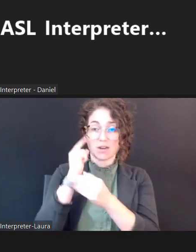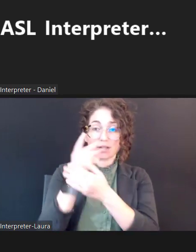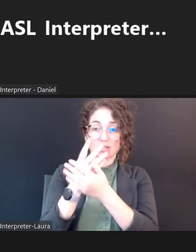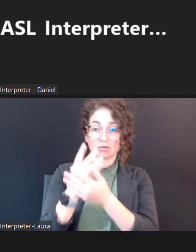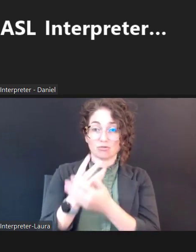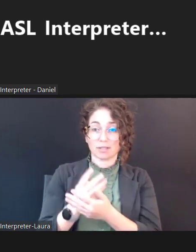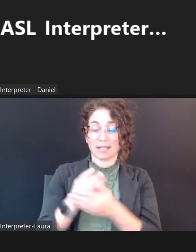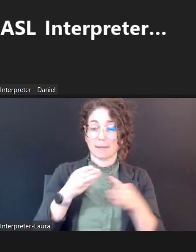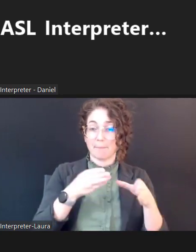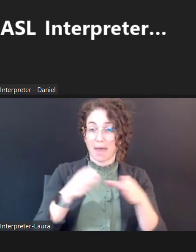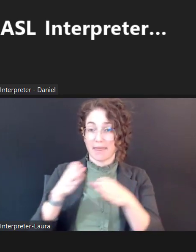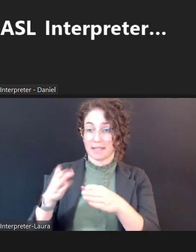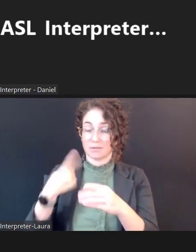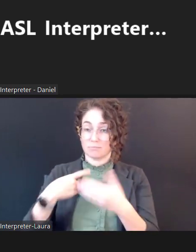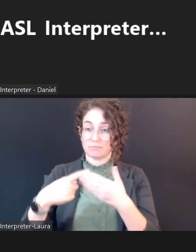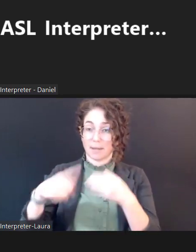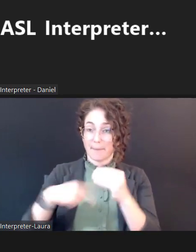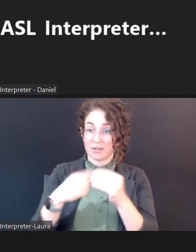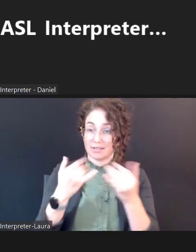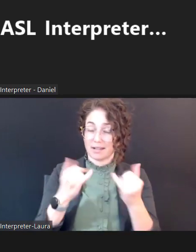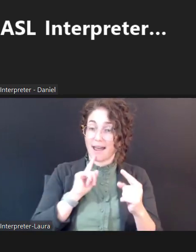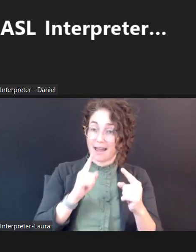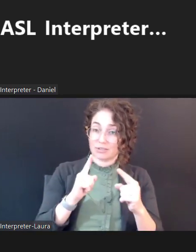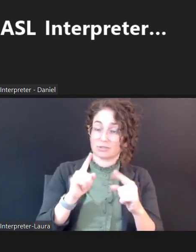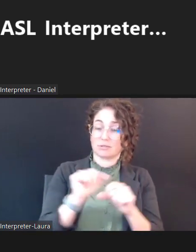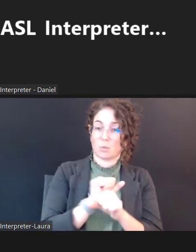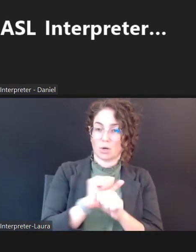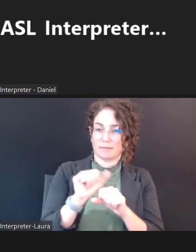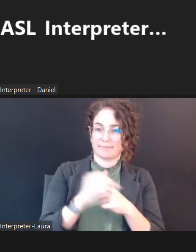Then we're going to talk about why we screen for hearing loss.